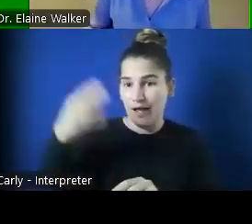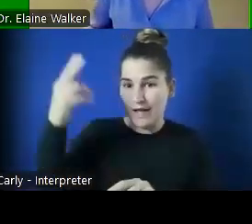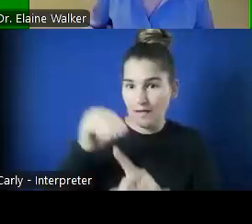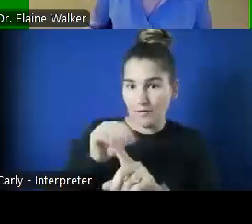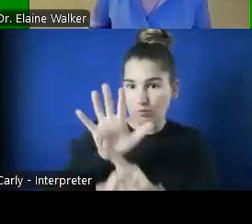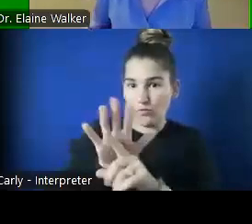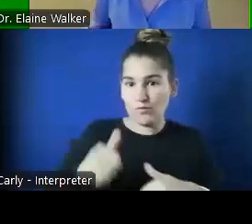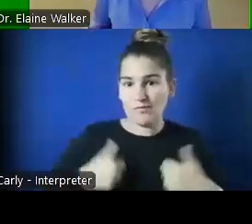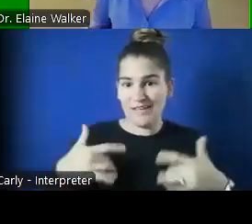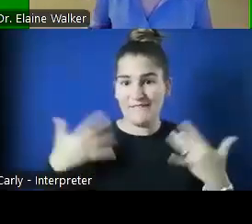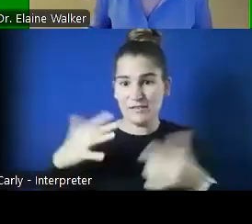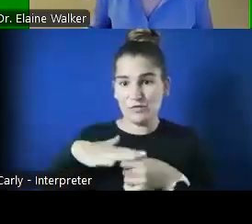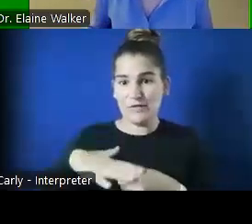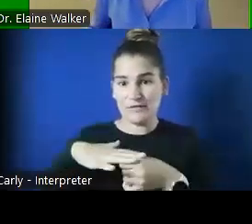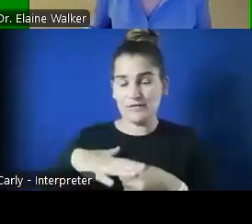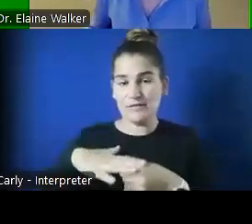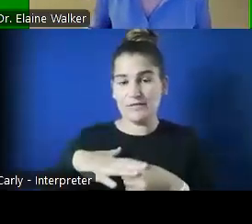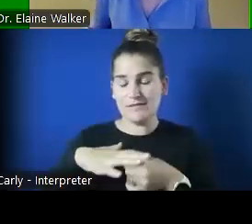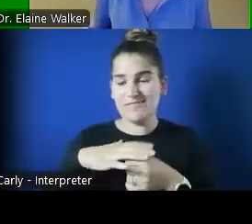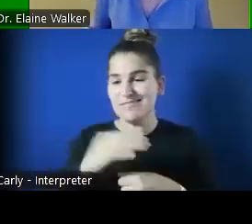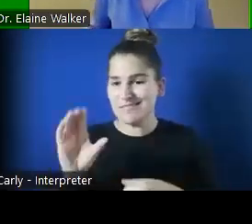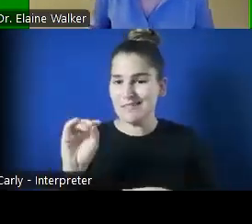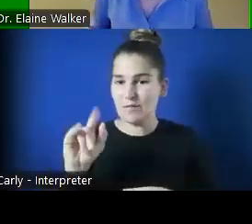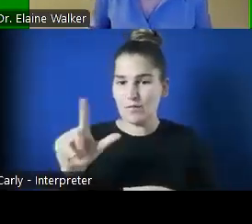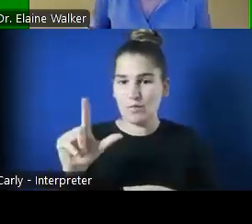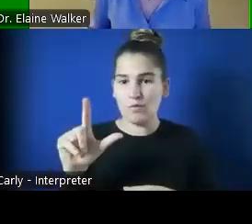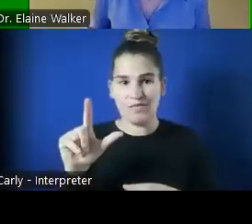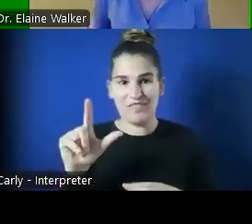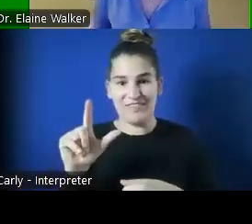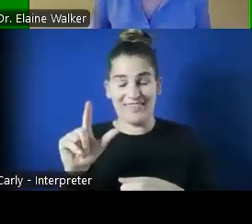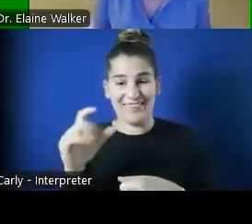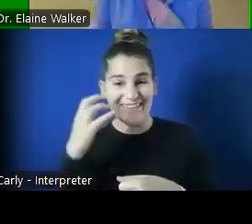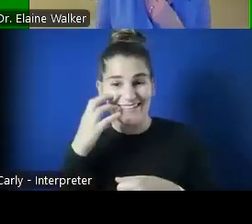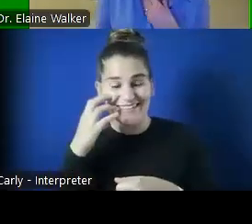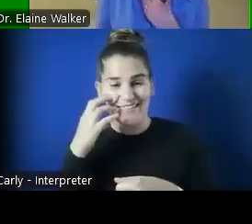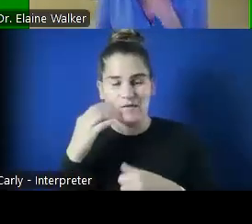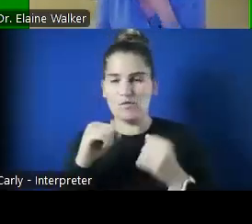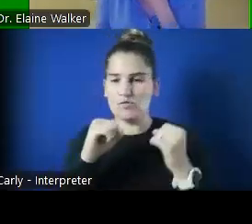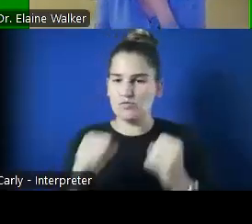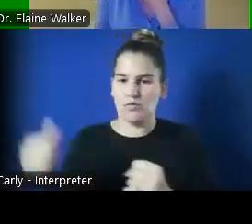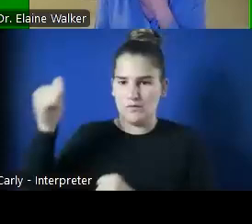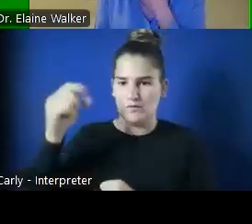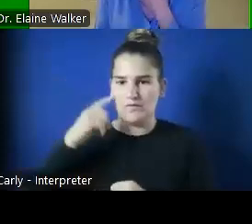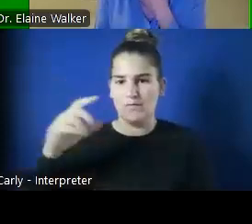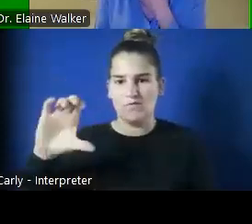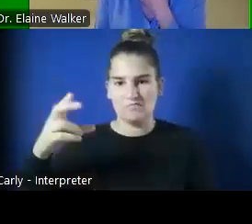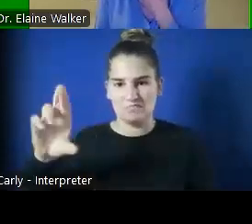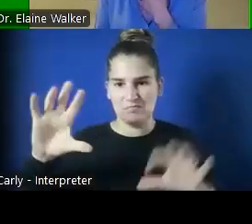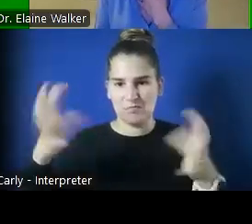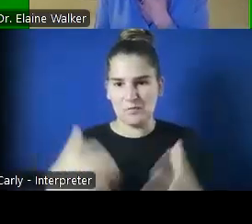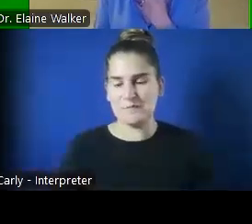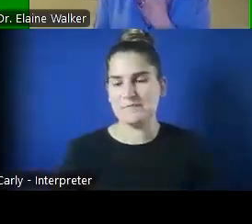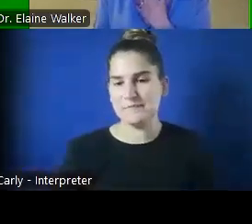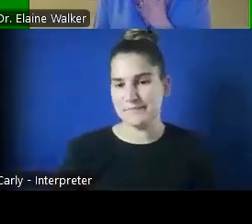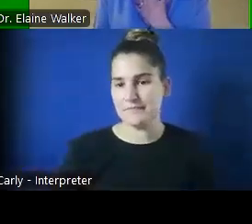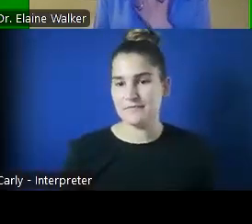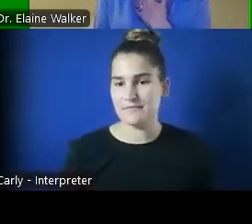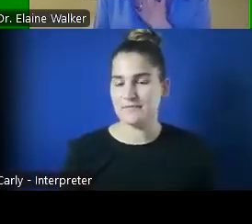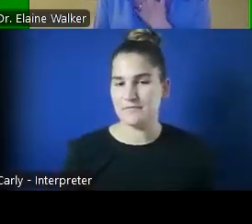event stress and cortical thickness was Stronger for the clinical high-risk group uh and that was